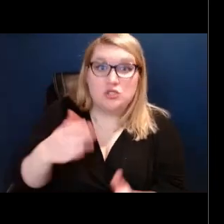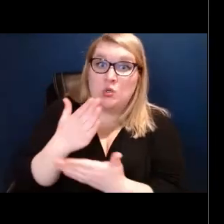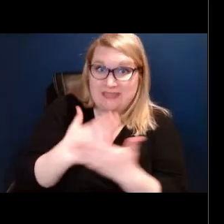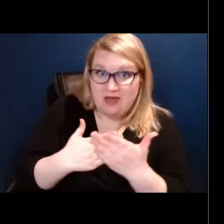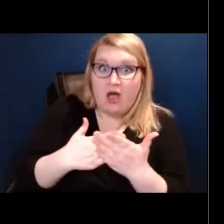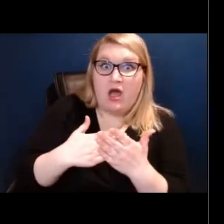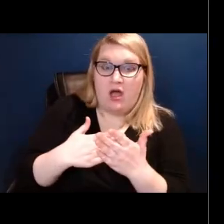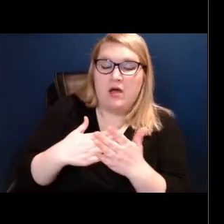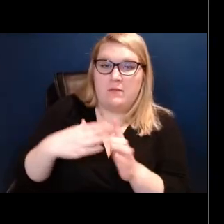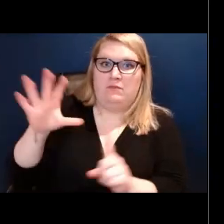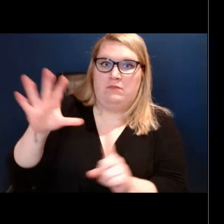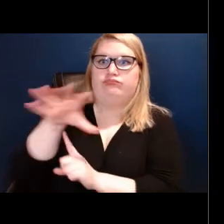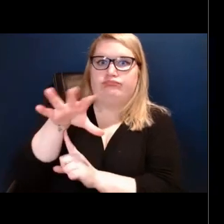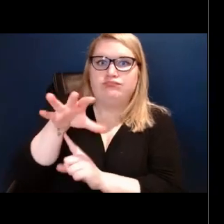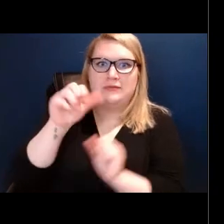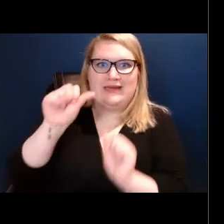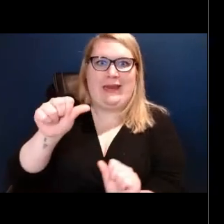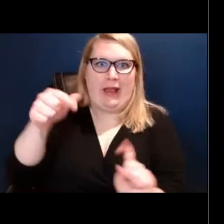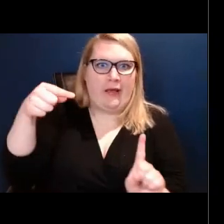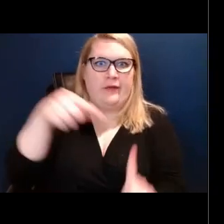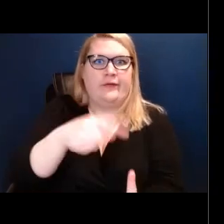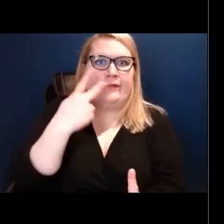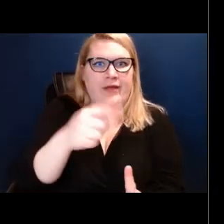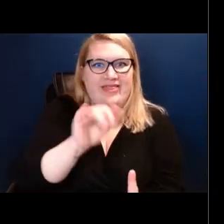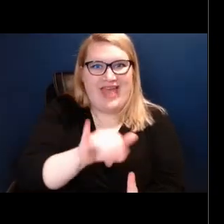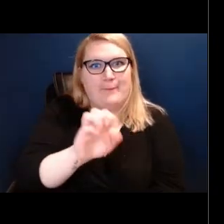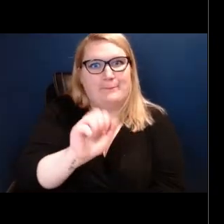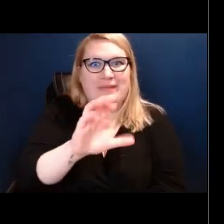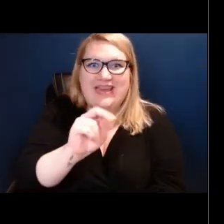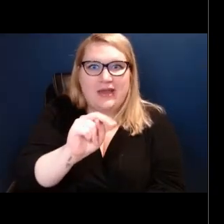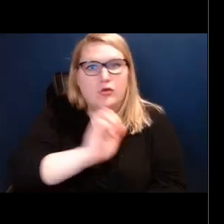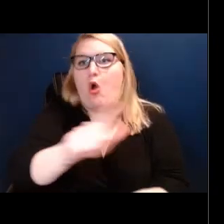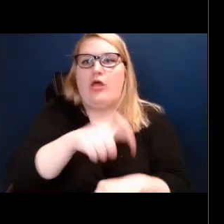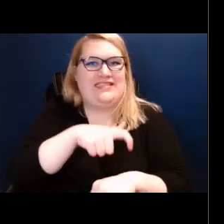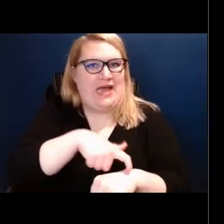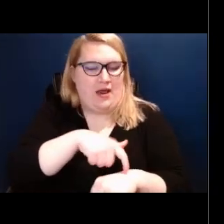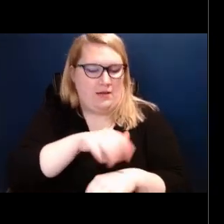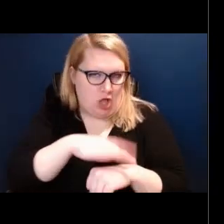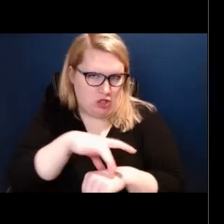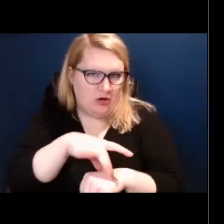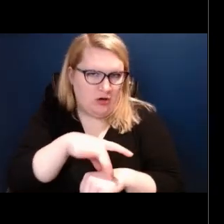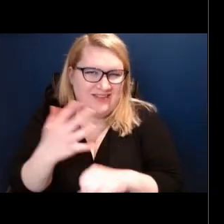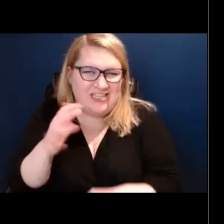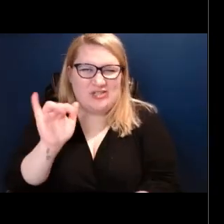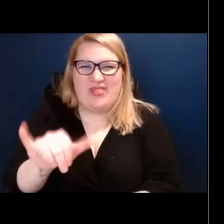and all points of the earth at all times. So that's also part of the international aspect